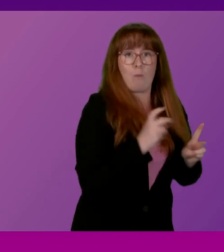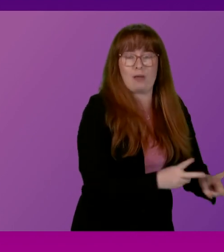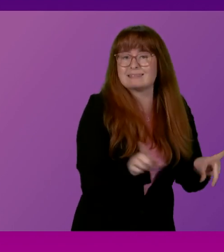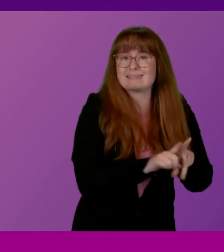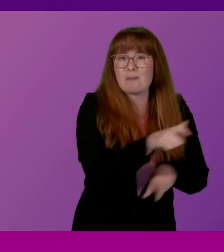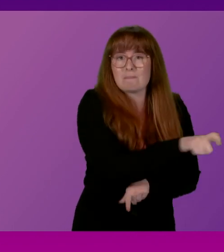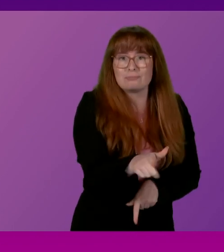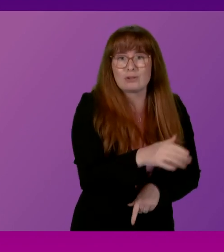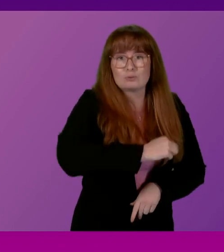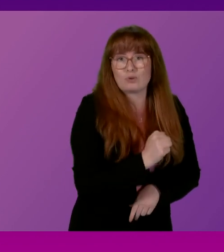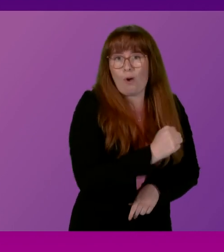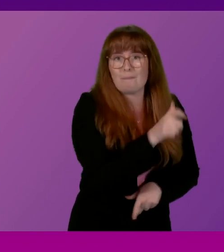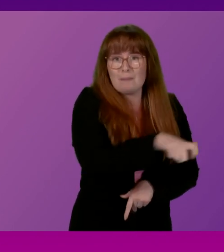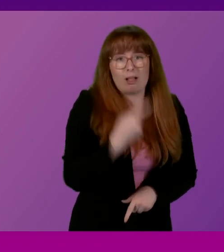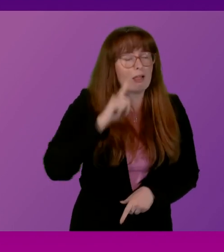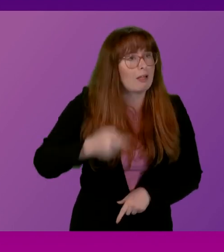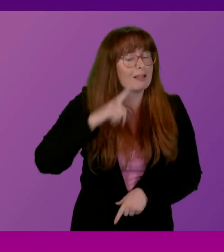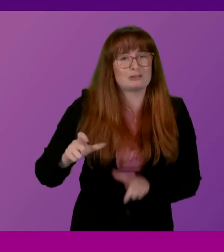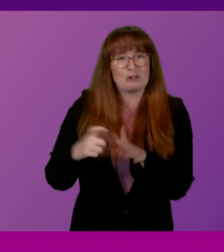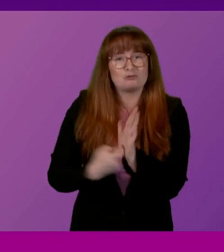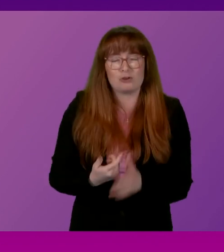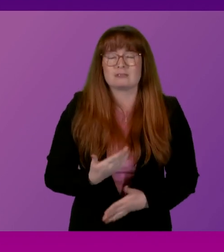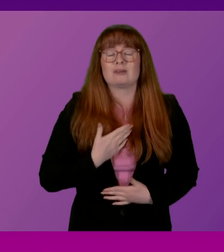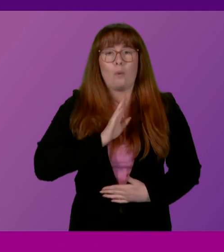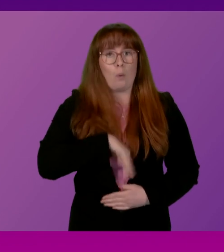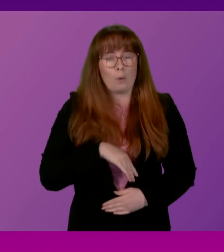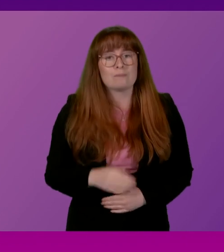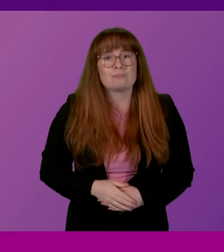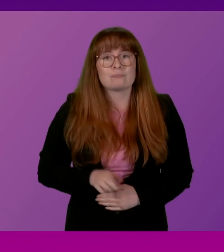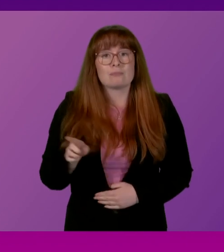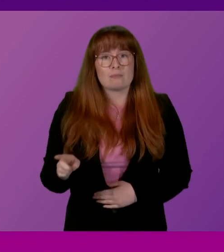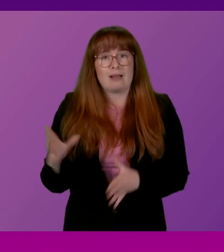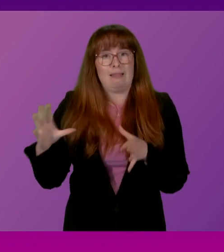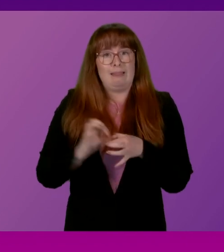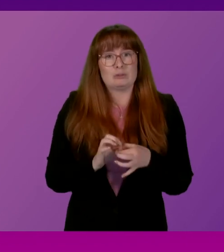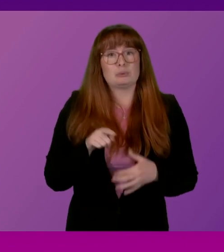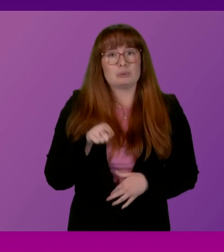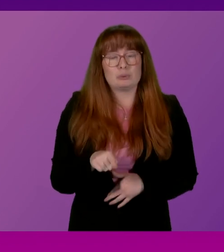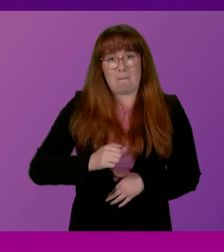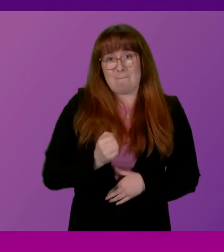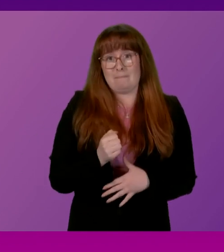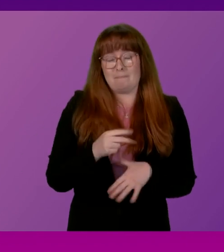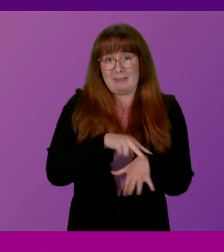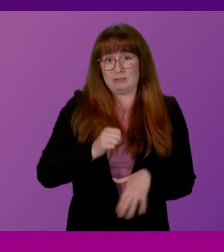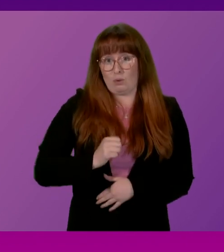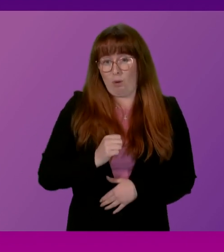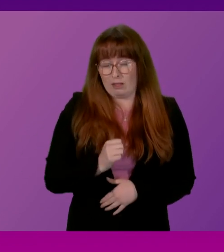day in and day out. On the substance of the issue in relation to Police Scotland, I make it clear once again